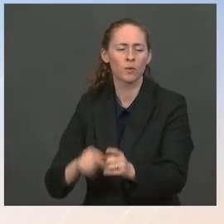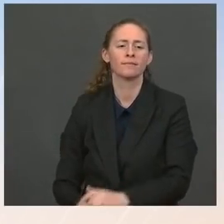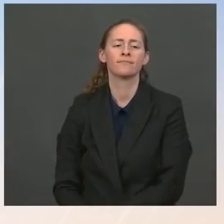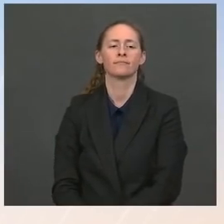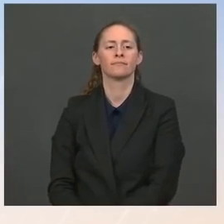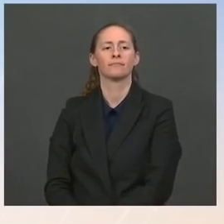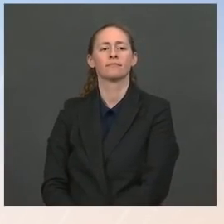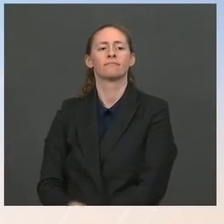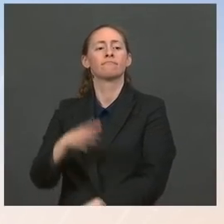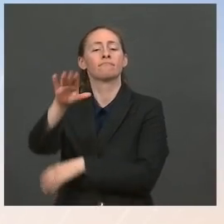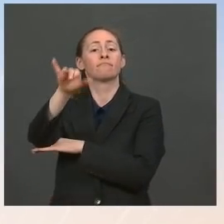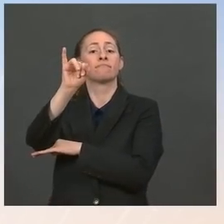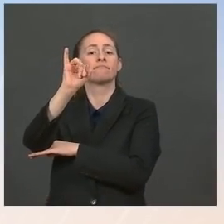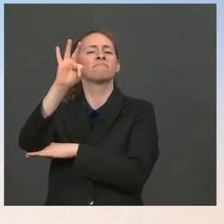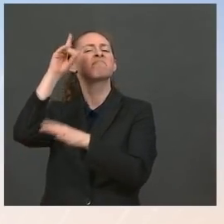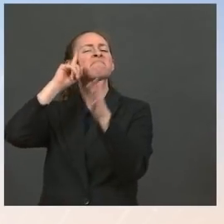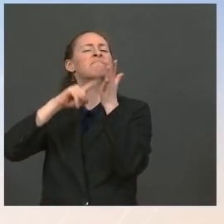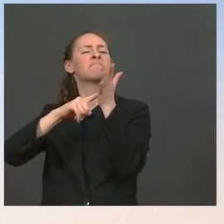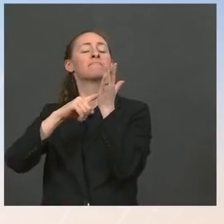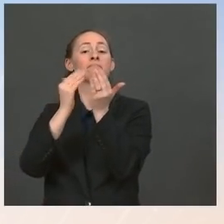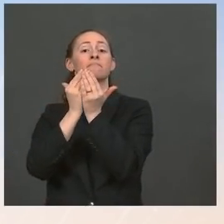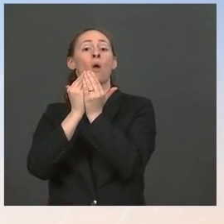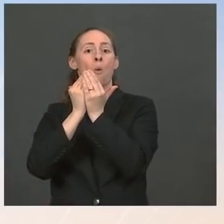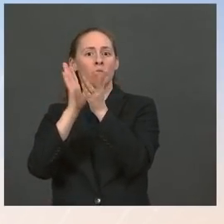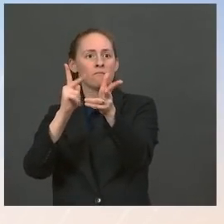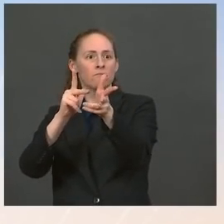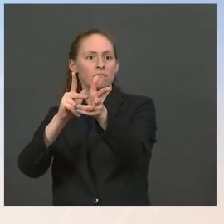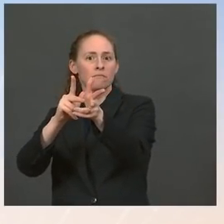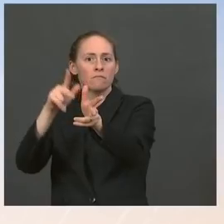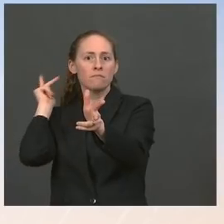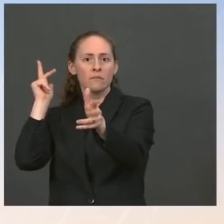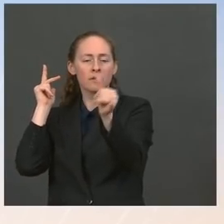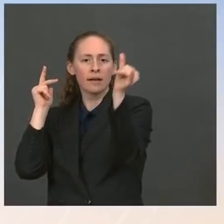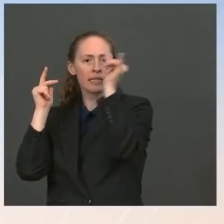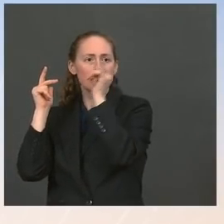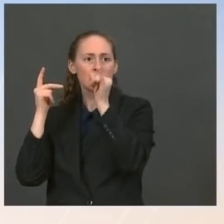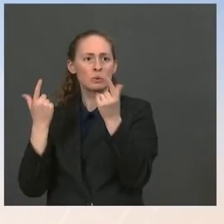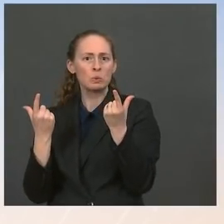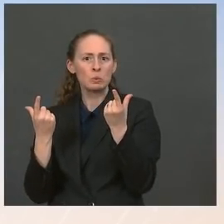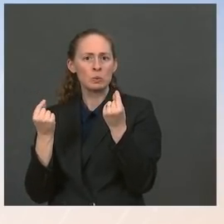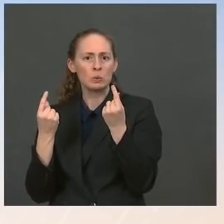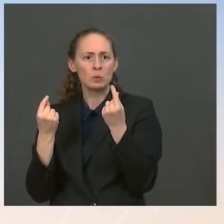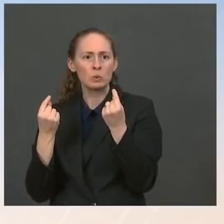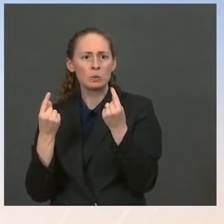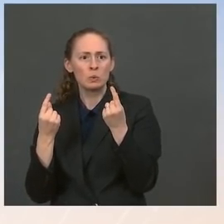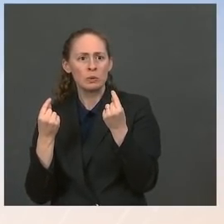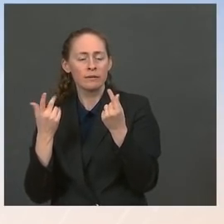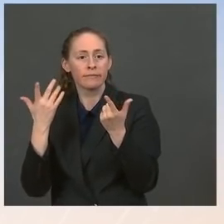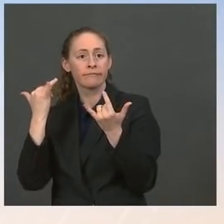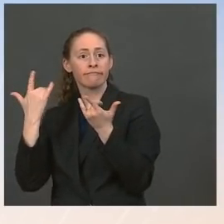it might actually be because of something that's not so much onboard the ships, but inland. That's why I was pointing to that example in Savannah --